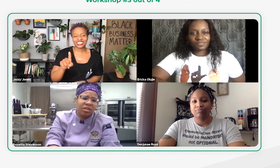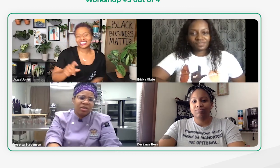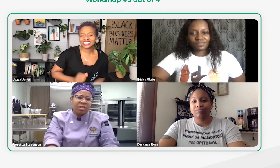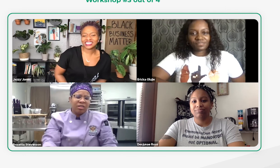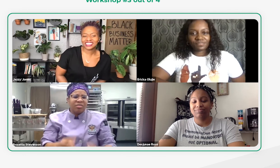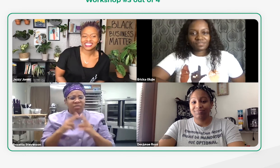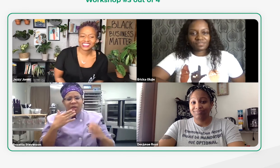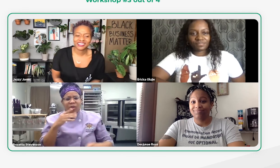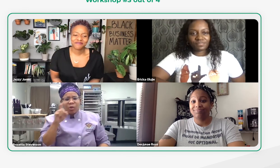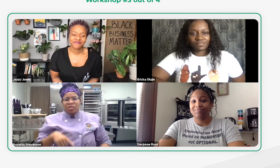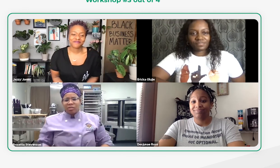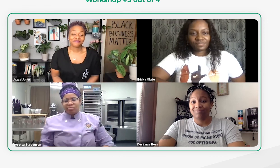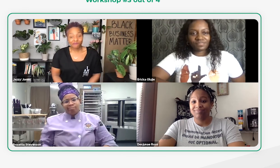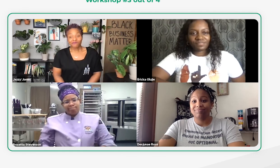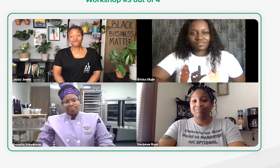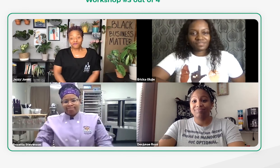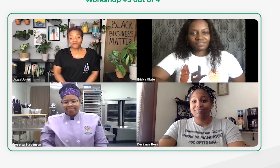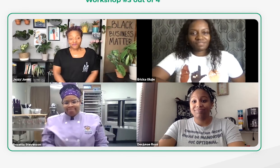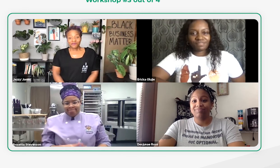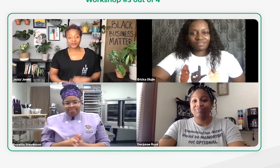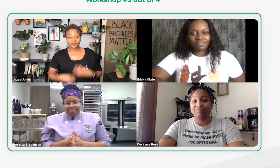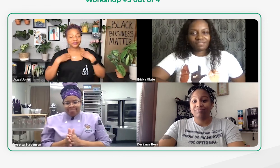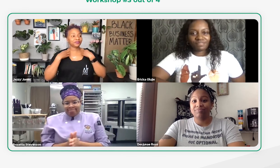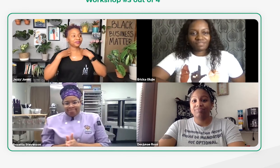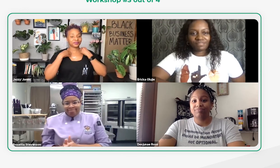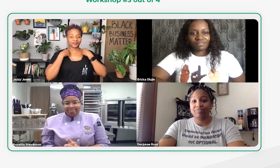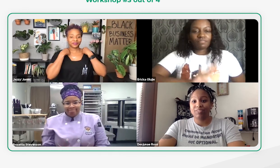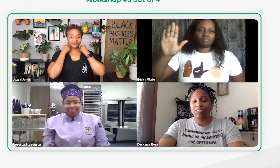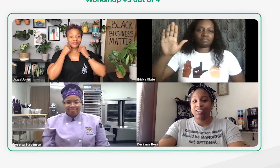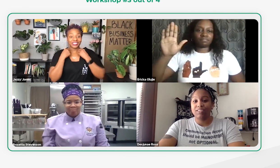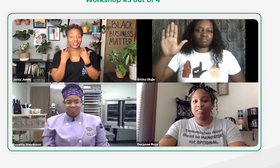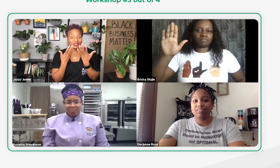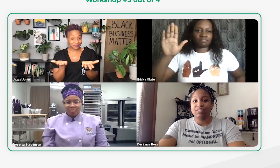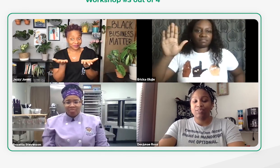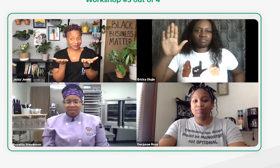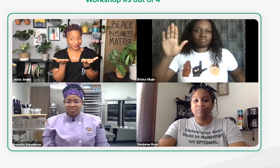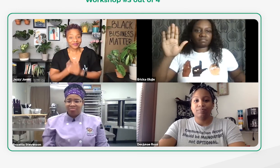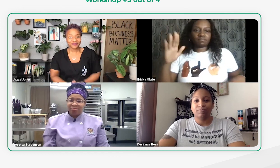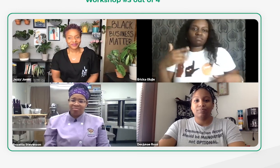That's the million-dollar question; isn't it? It definitely is. >> Ericka